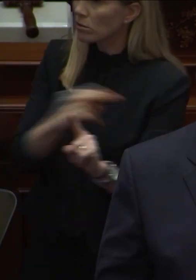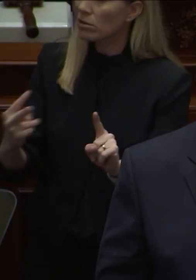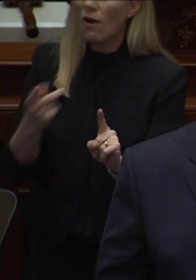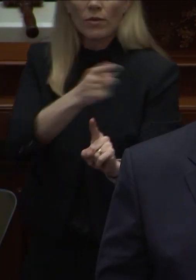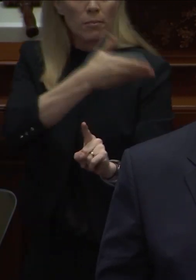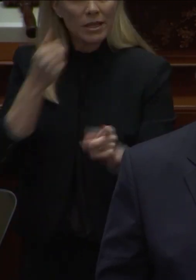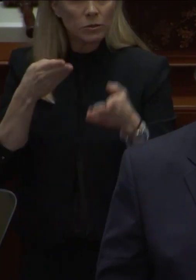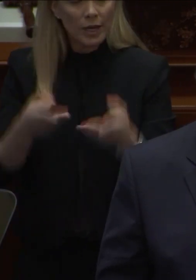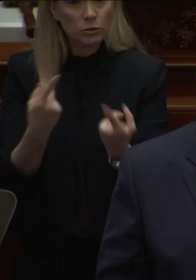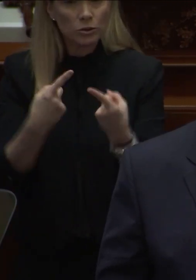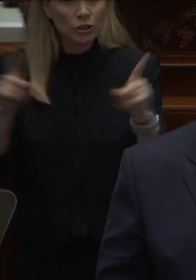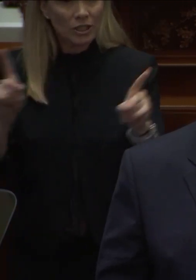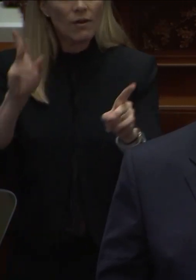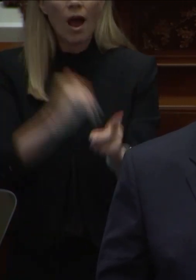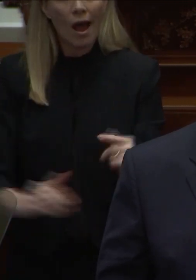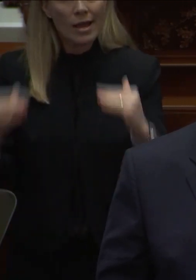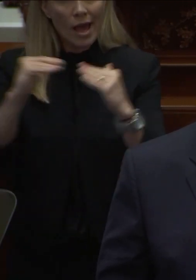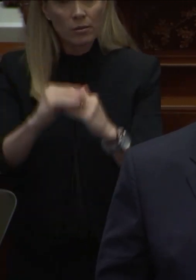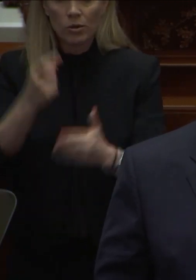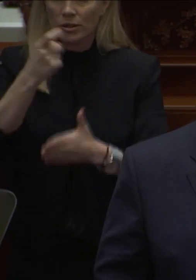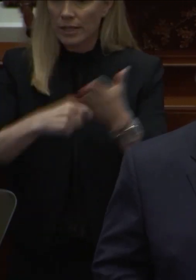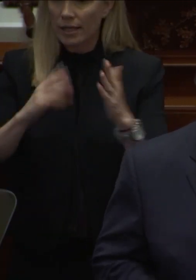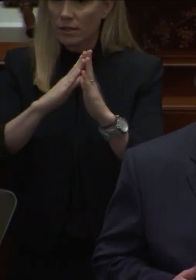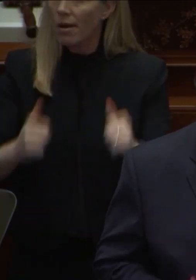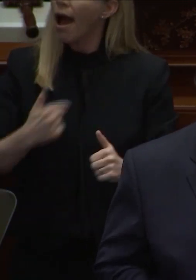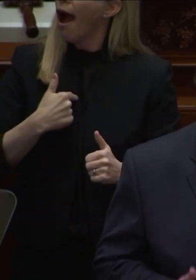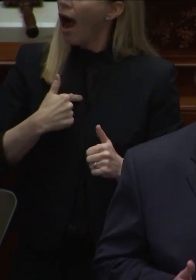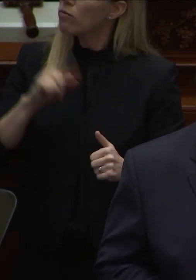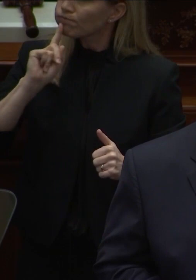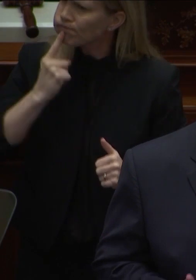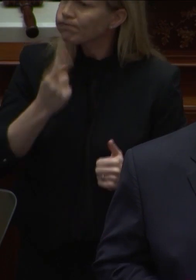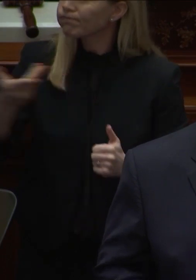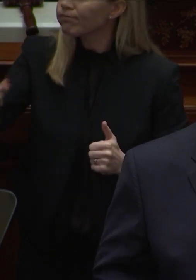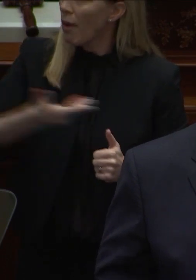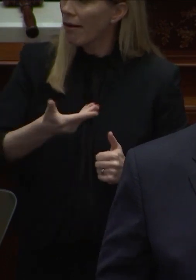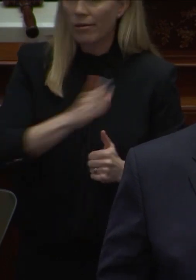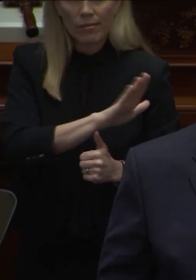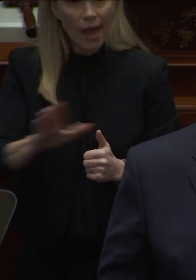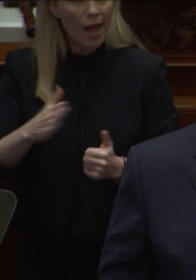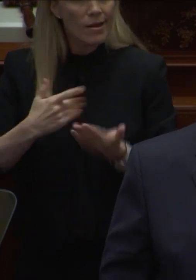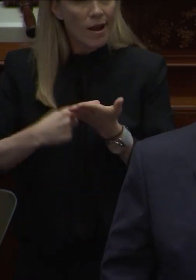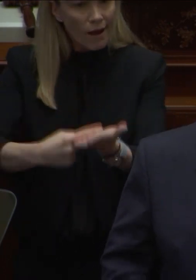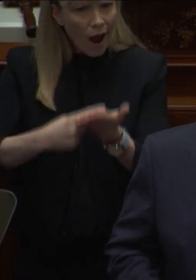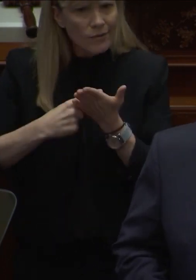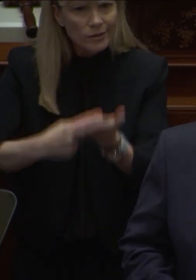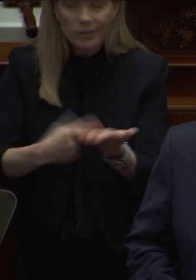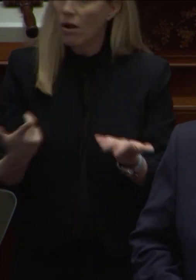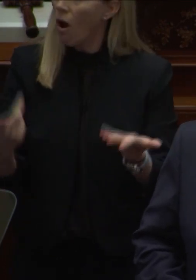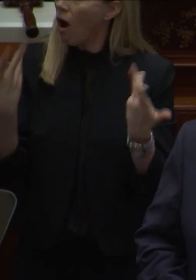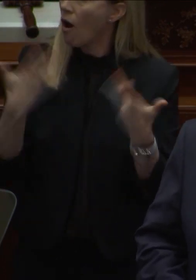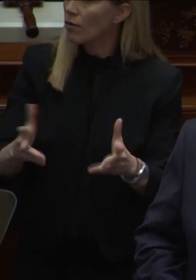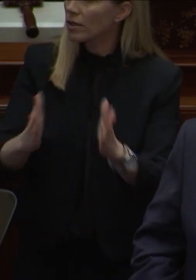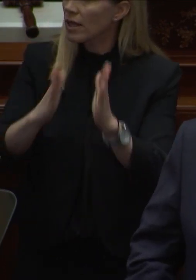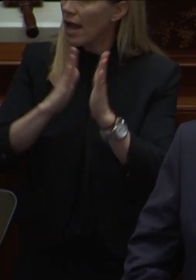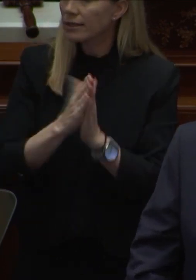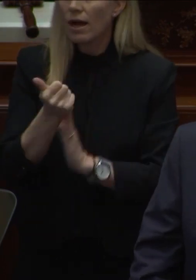I EXPECT DIFFERENT OPINIONS AND VIEWPOINTS OVER THE BEST WAY TO ACHIEVE AN EQUITABLE TAX SYSTEM AND I SINCERELY WELCOME THAT